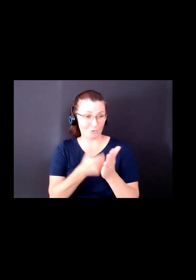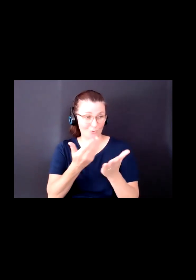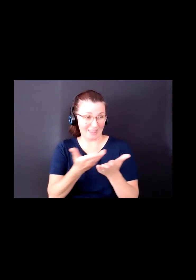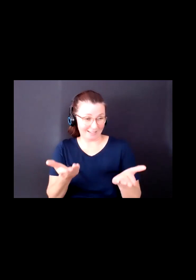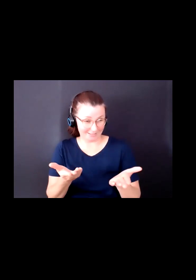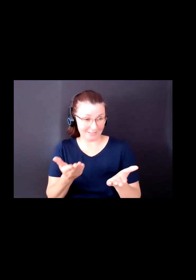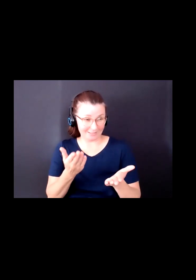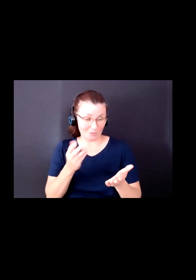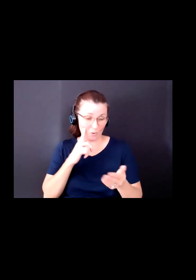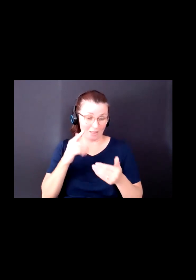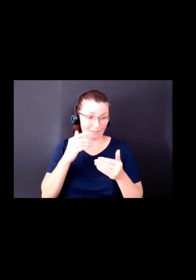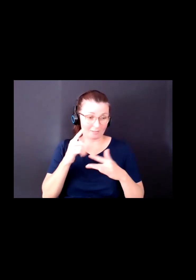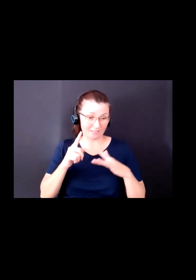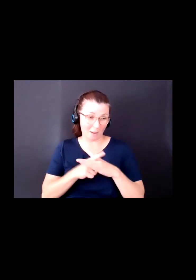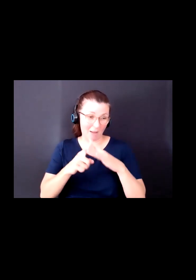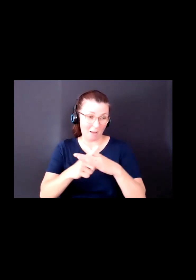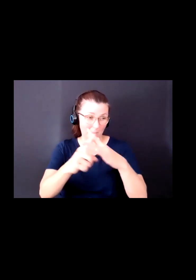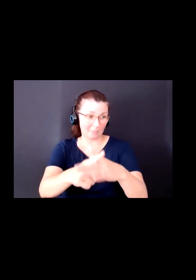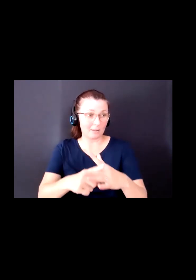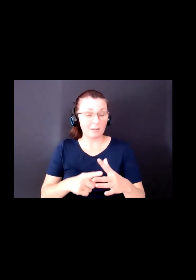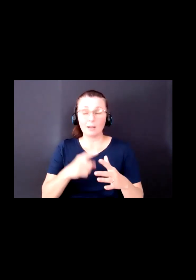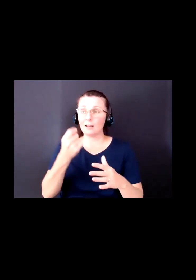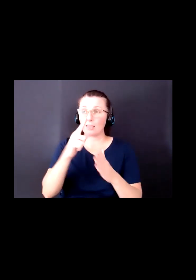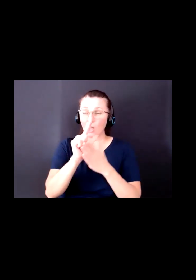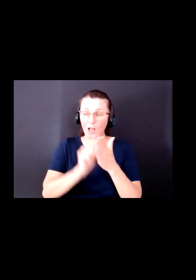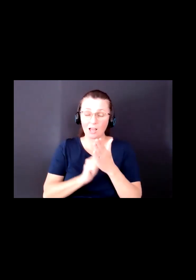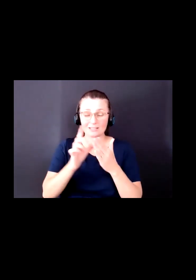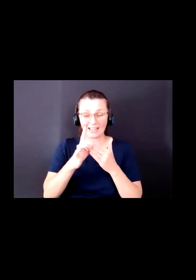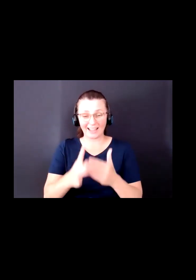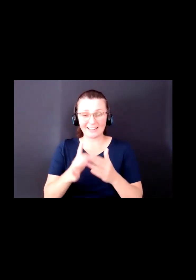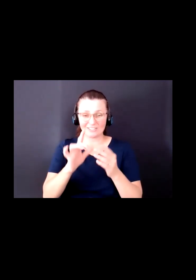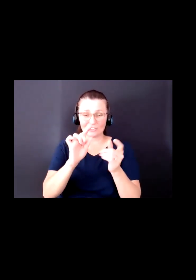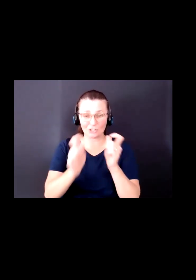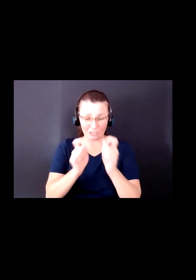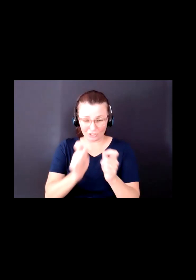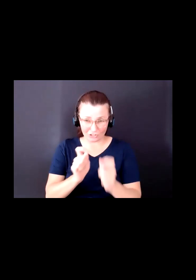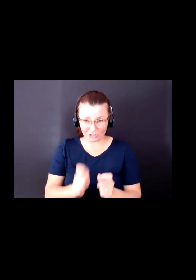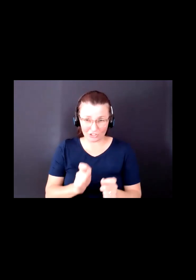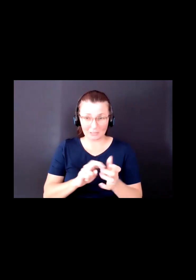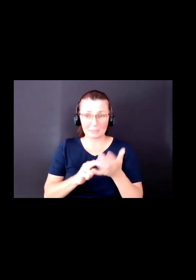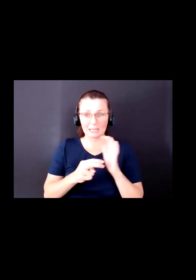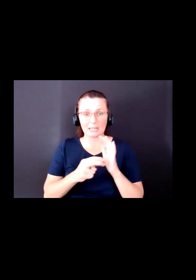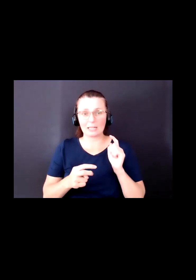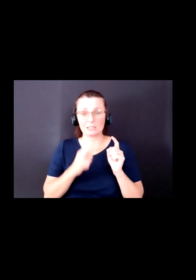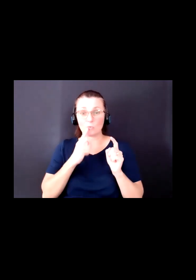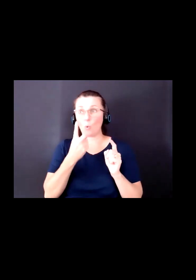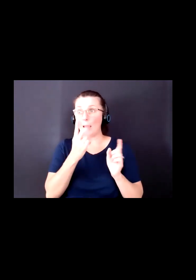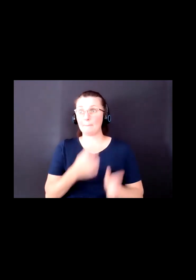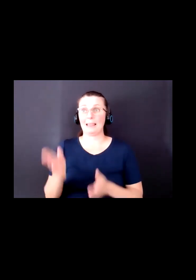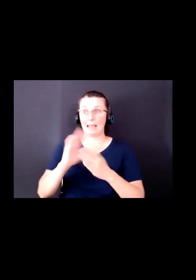are always changing, and so you're always going to have to reevaluate. It doesn't stop with making a plan one time.